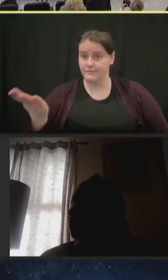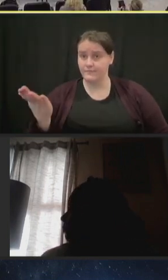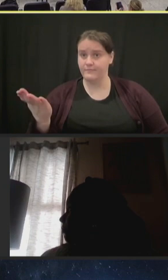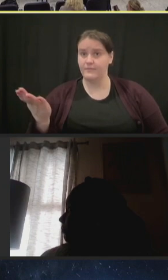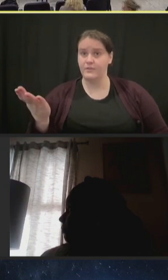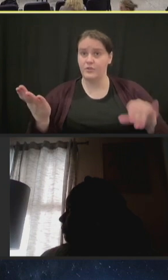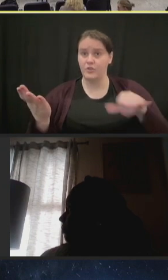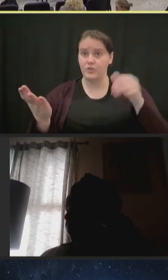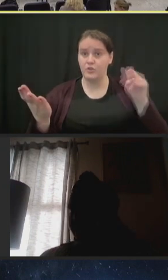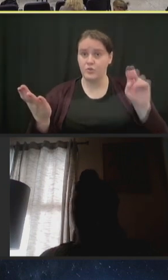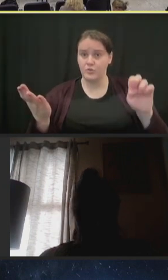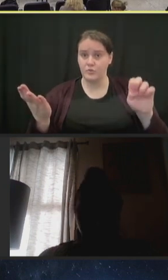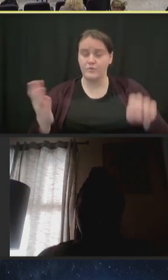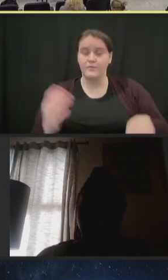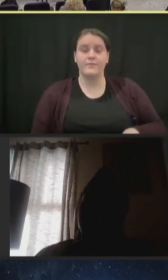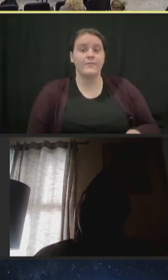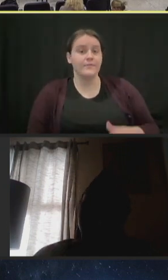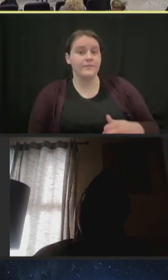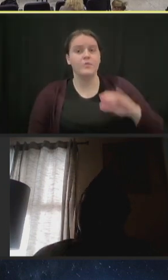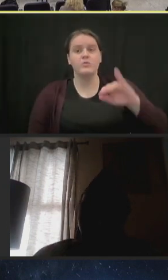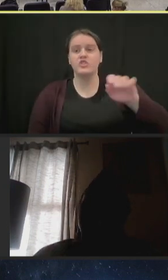Female Speaker: So, thank you for the presentations. I don't have a question,